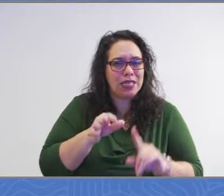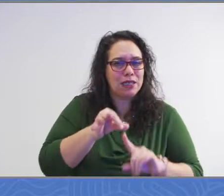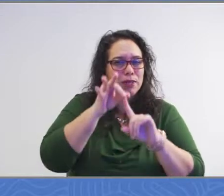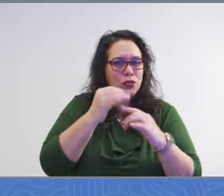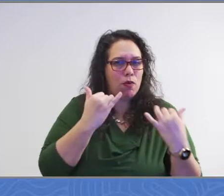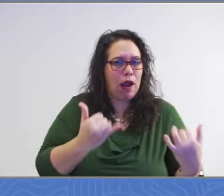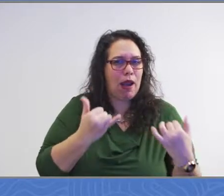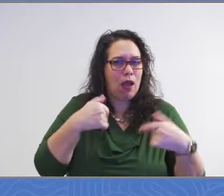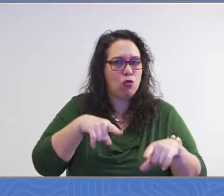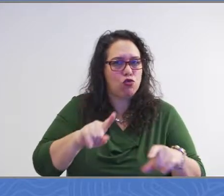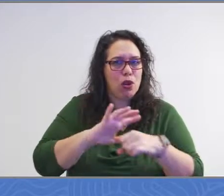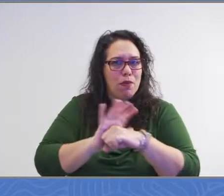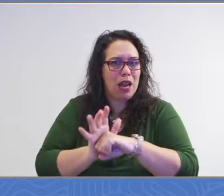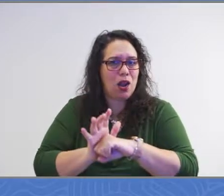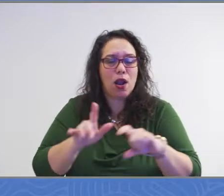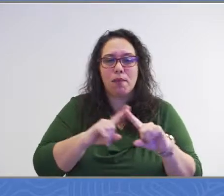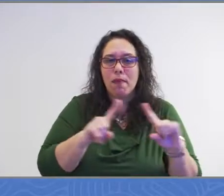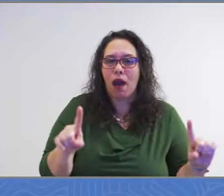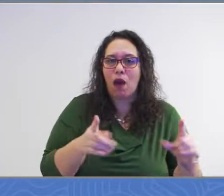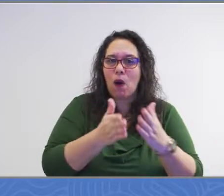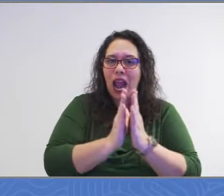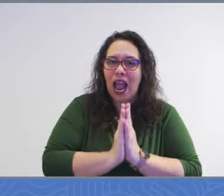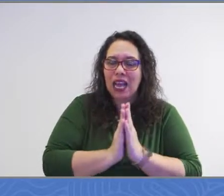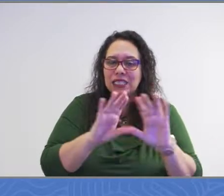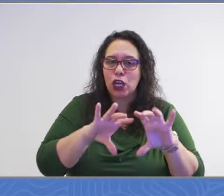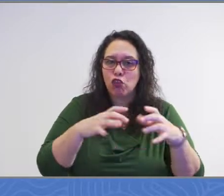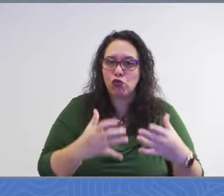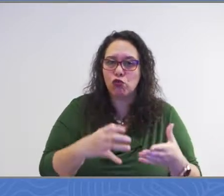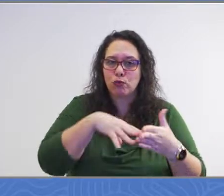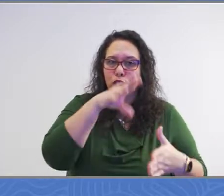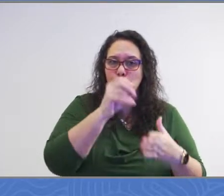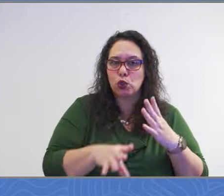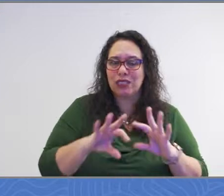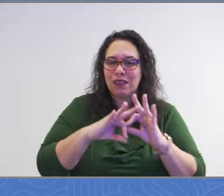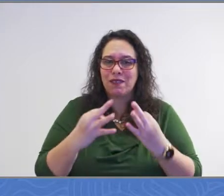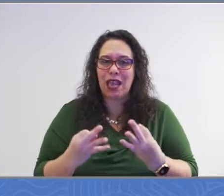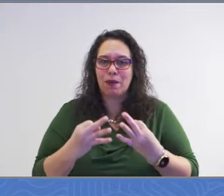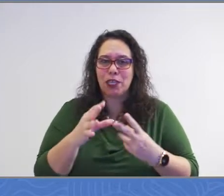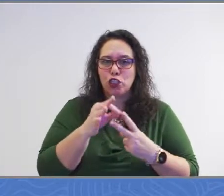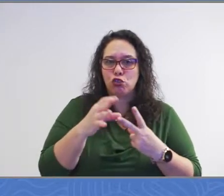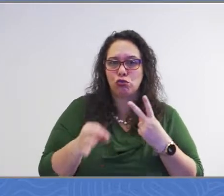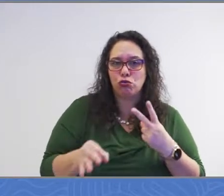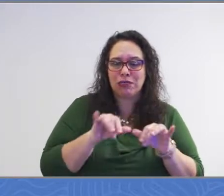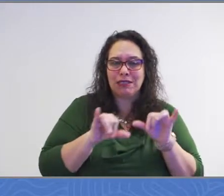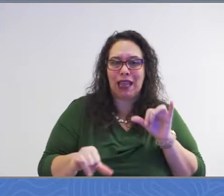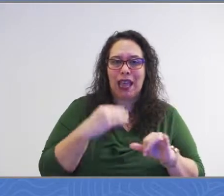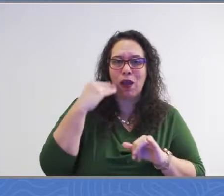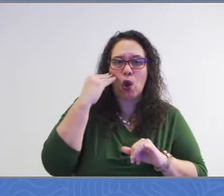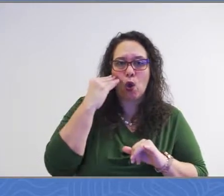However, we are asking a group of students and family to choose between staying at home or loose the teacher they've known